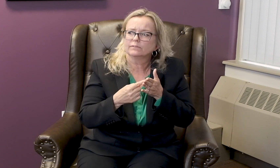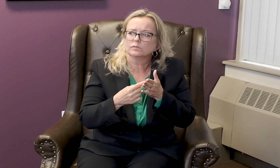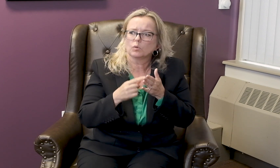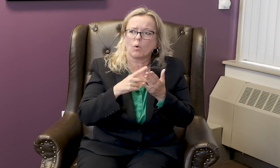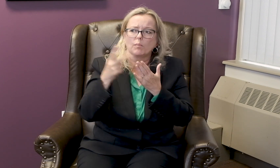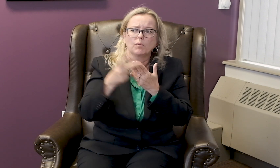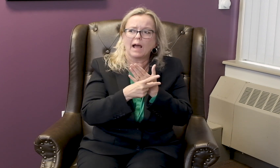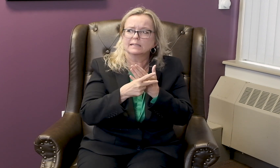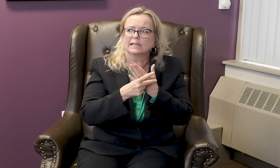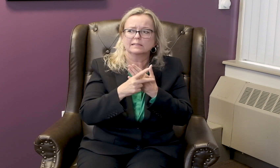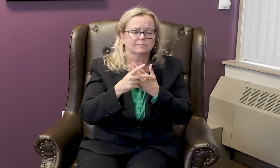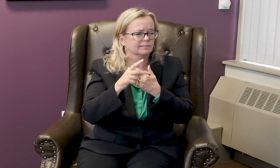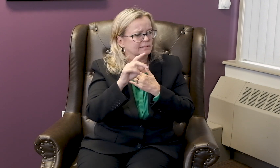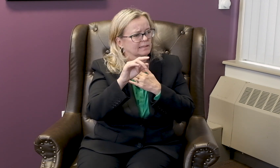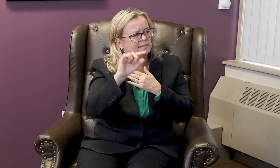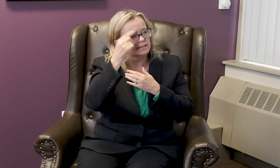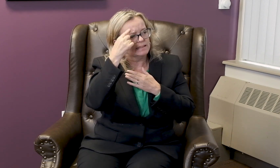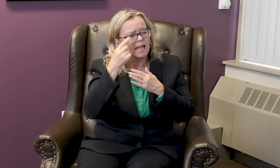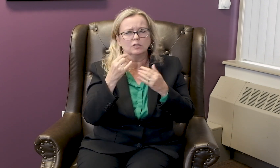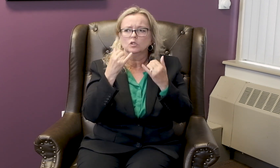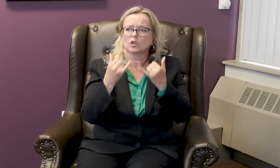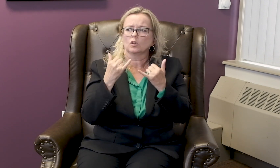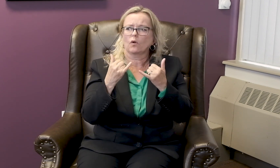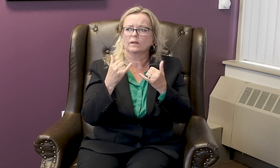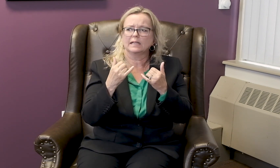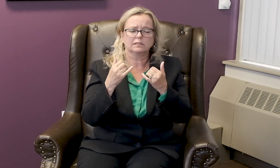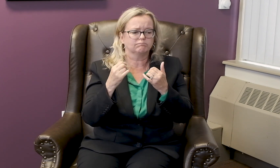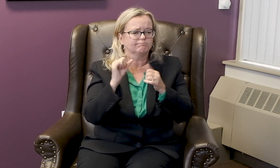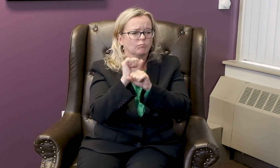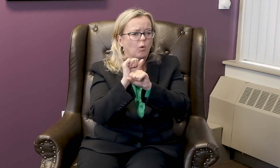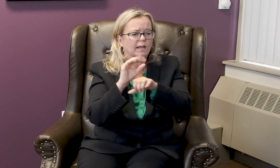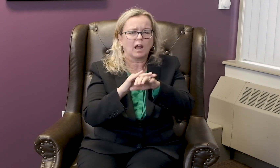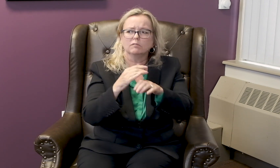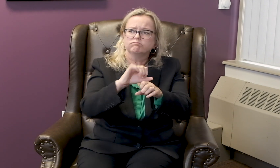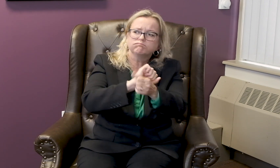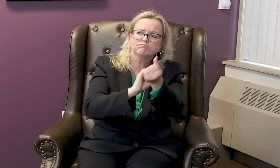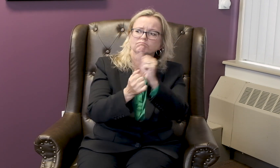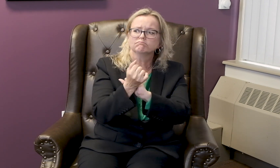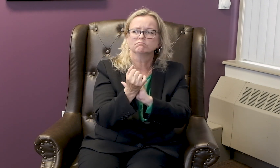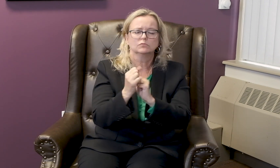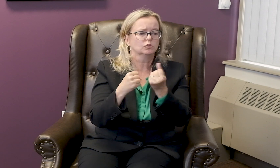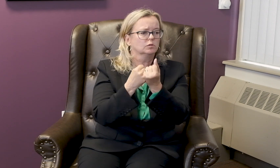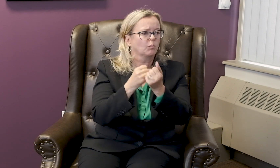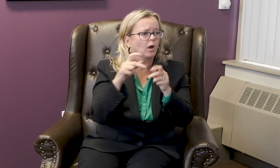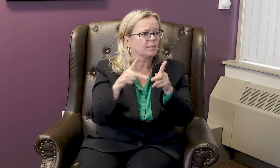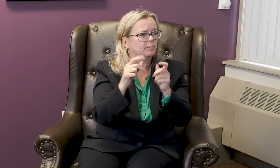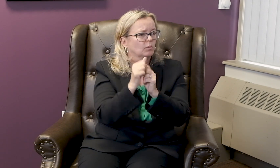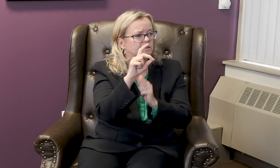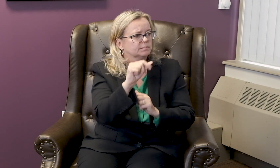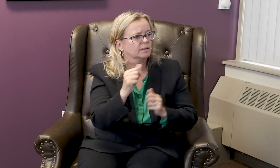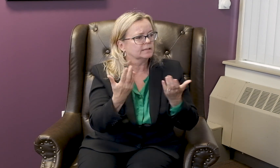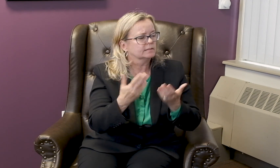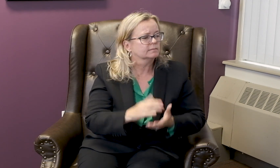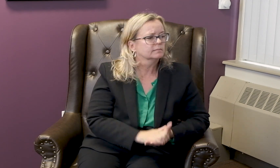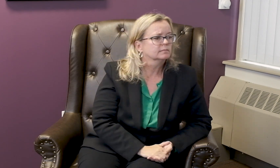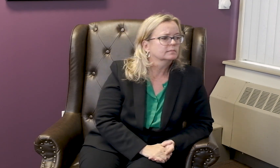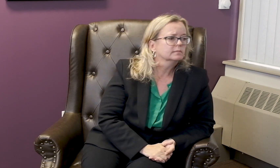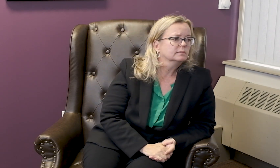initiatives or projects is the state currently undertaking to support persons with disabilities?